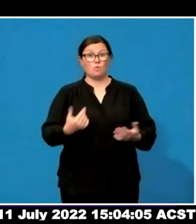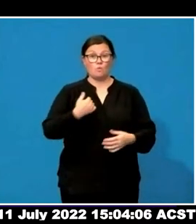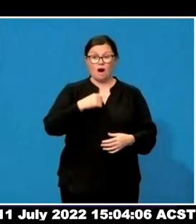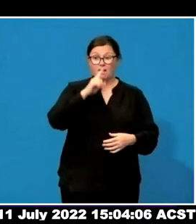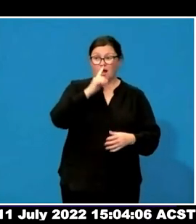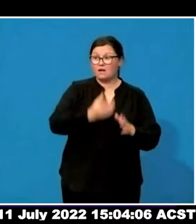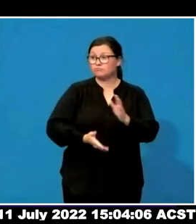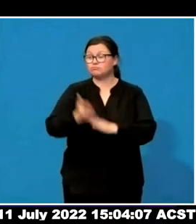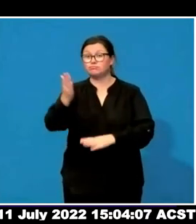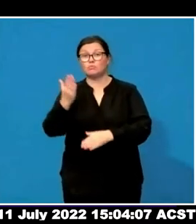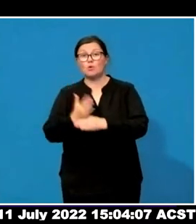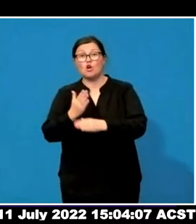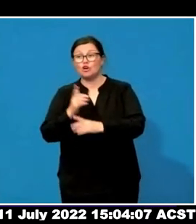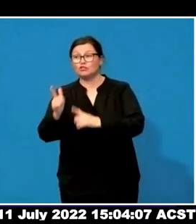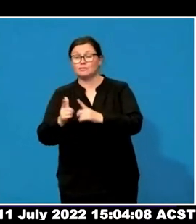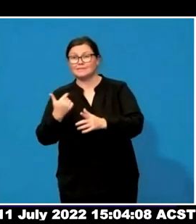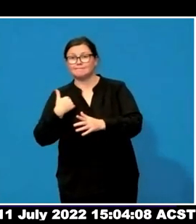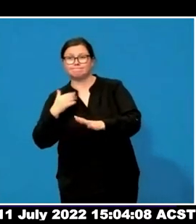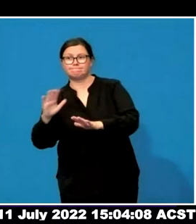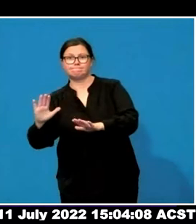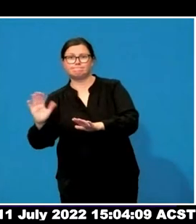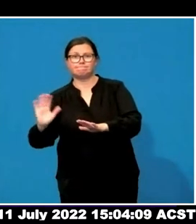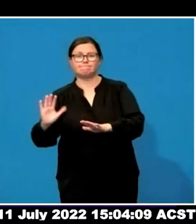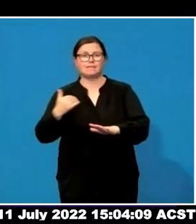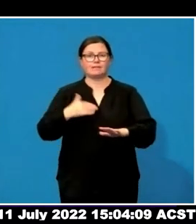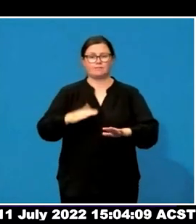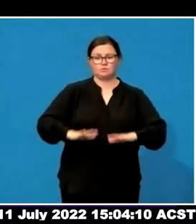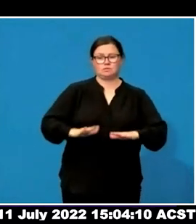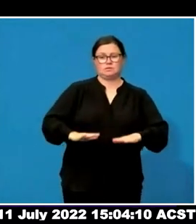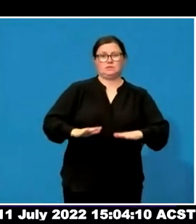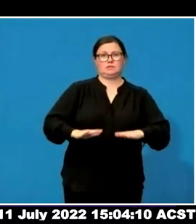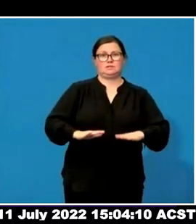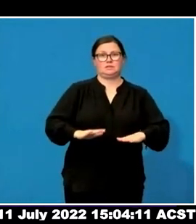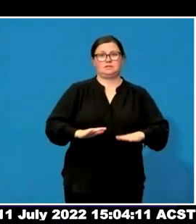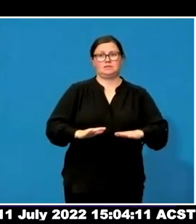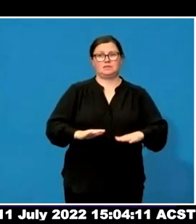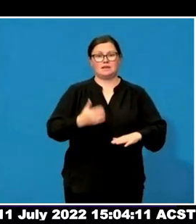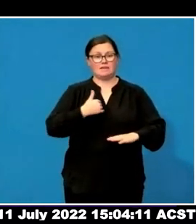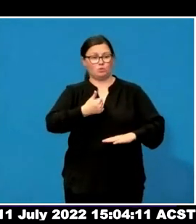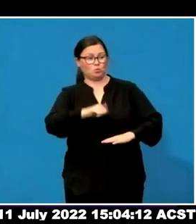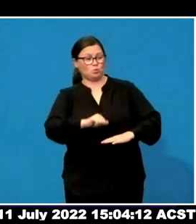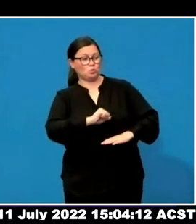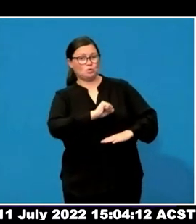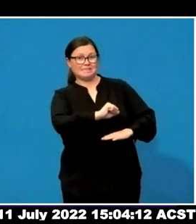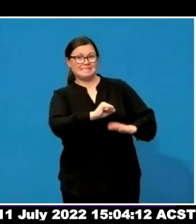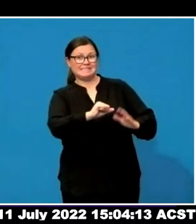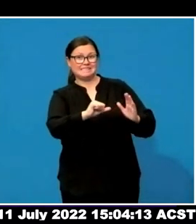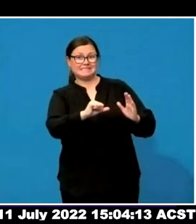because of the fact that I need to be able either use his funding flexibly to get people into look after him in the evening.